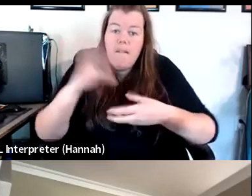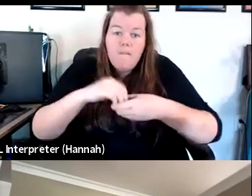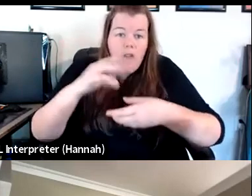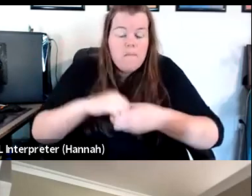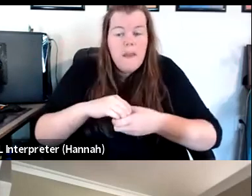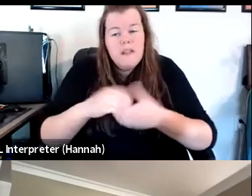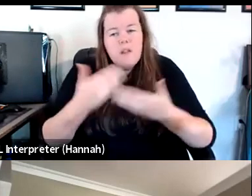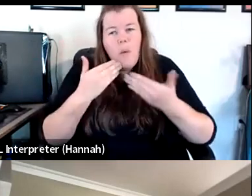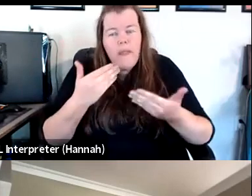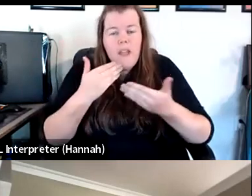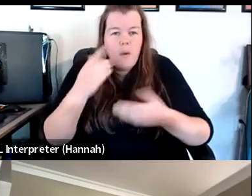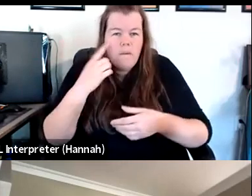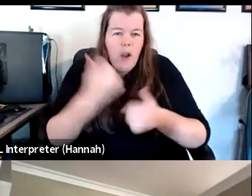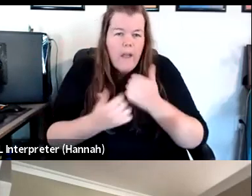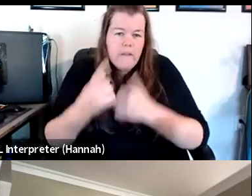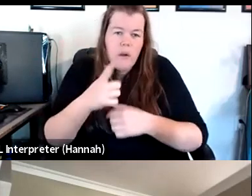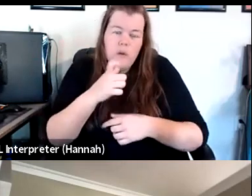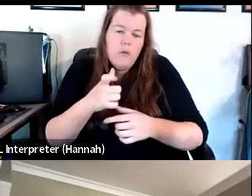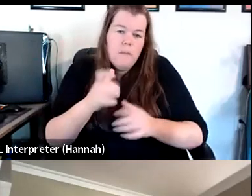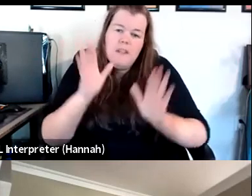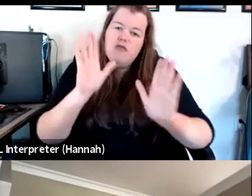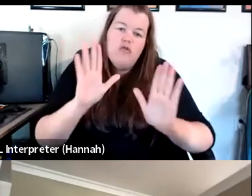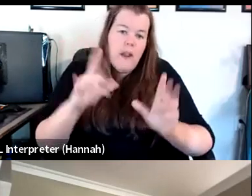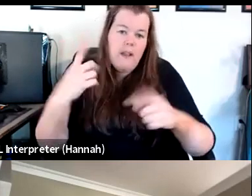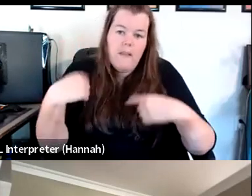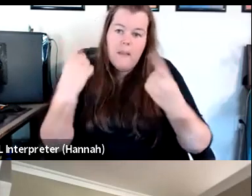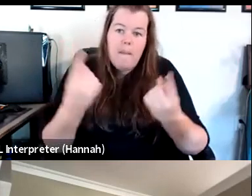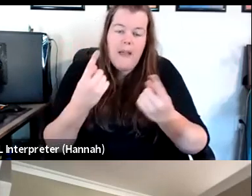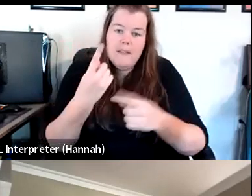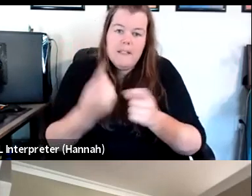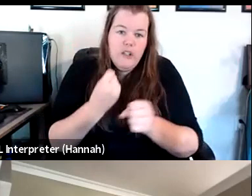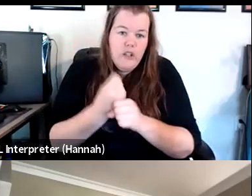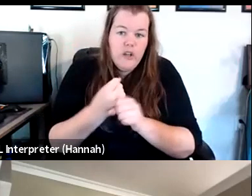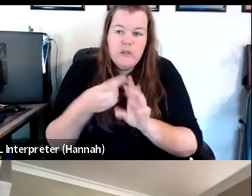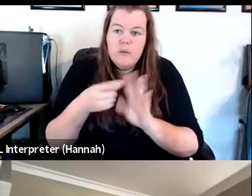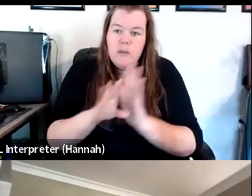have really been so great over the last year and a half in contributing to developing this plan so